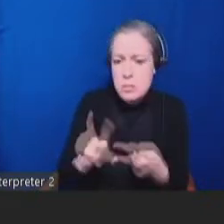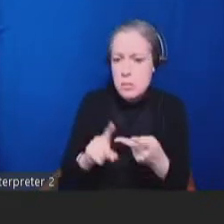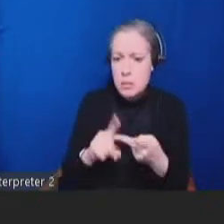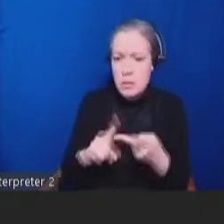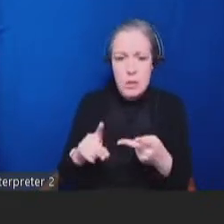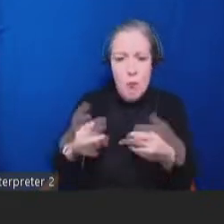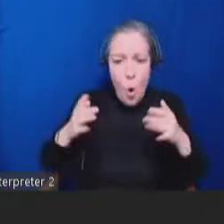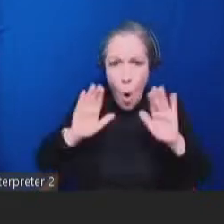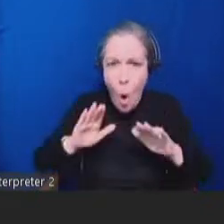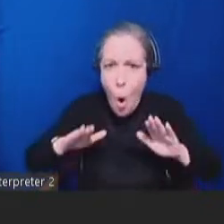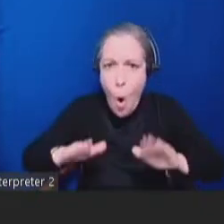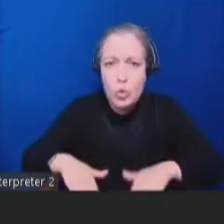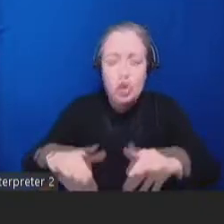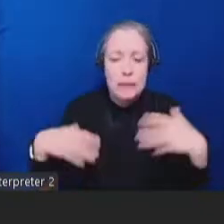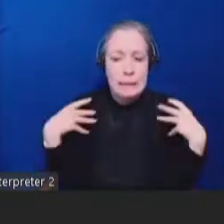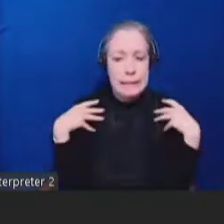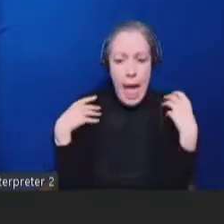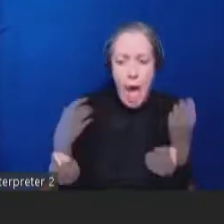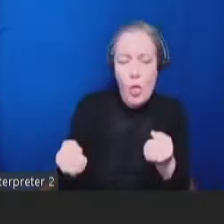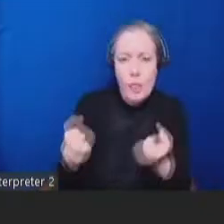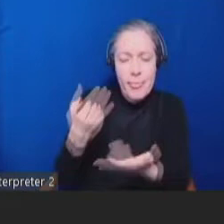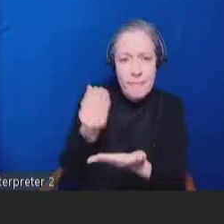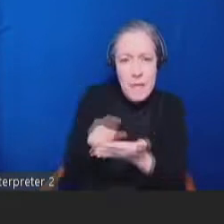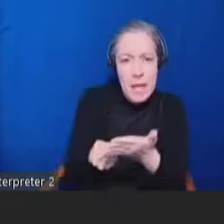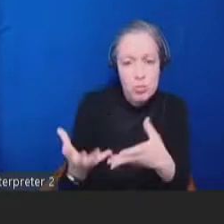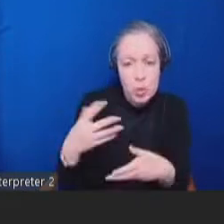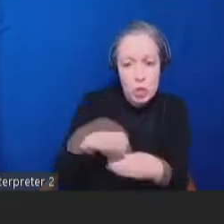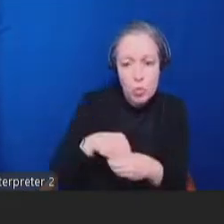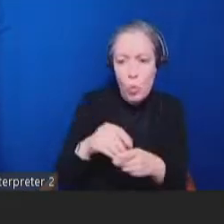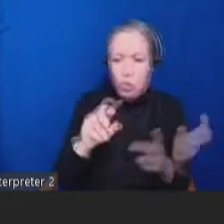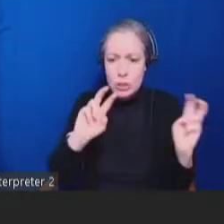topics in cardiovascular, topic related to system and patient centricity,